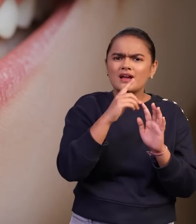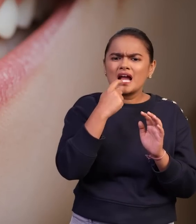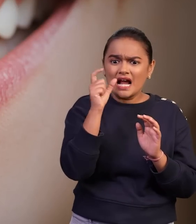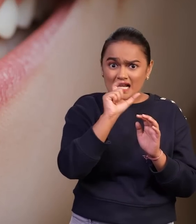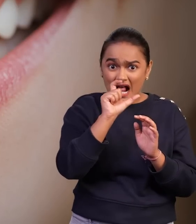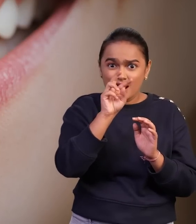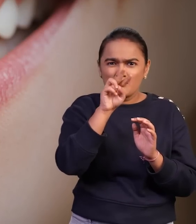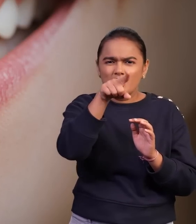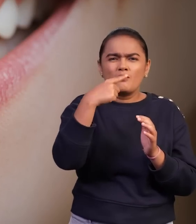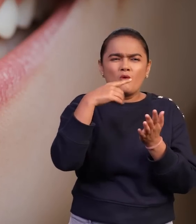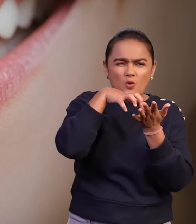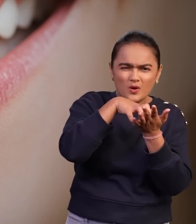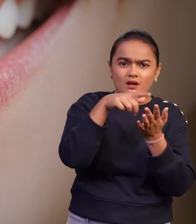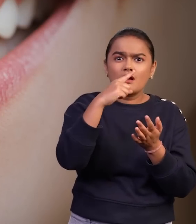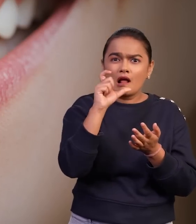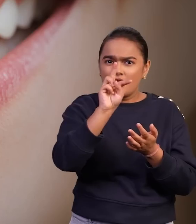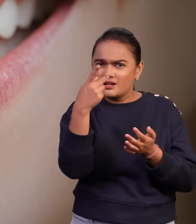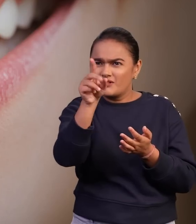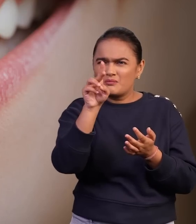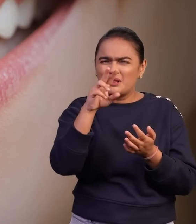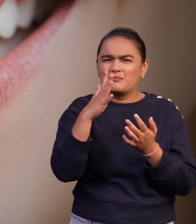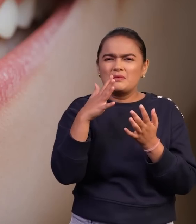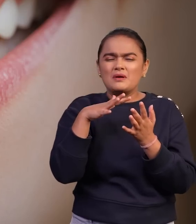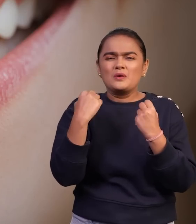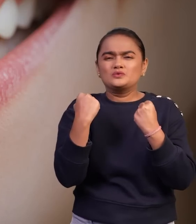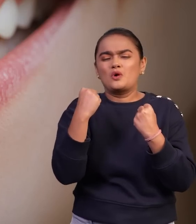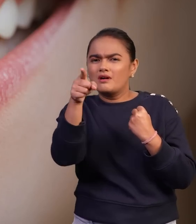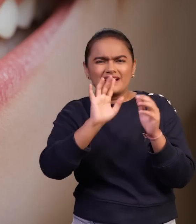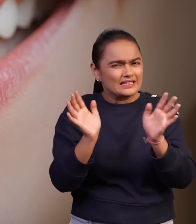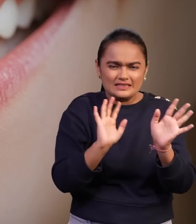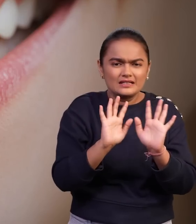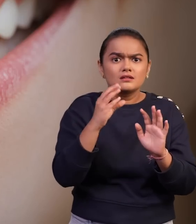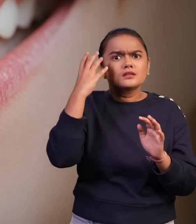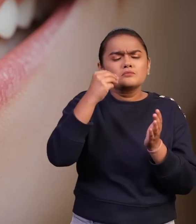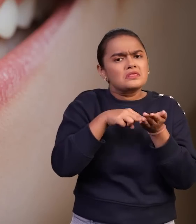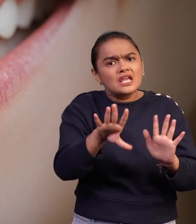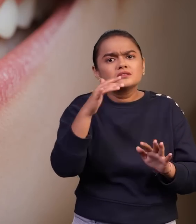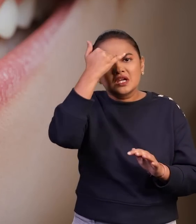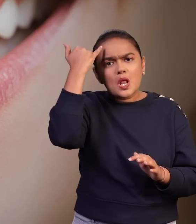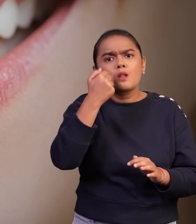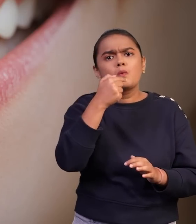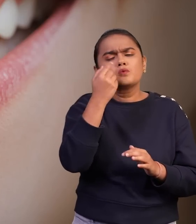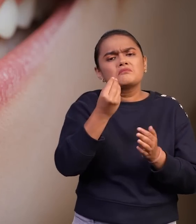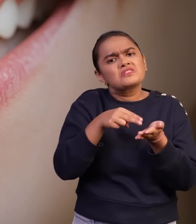The colour of the teeth is not the indicator of their strength. Some people might have natural yellow teeth.